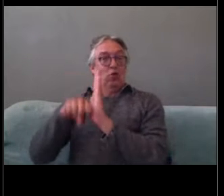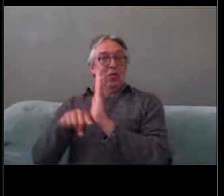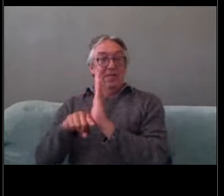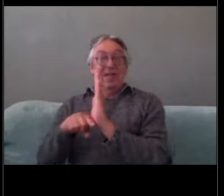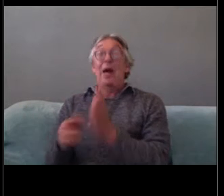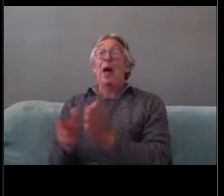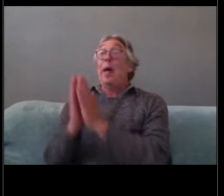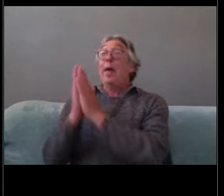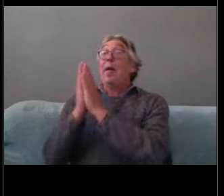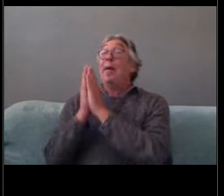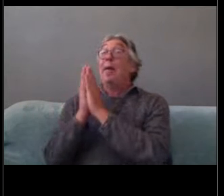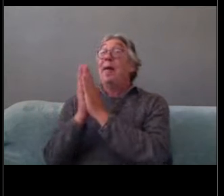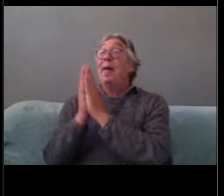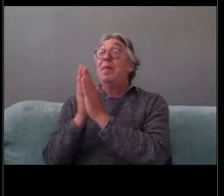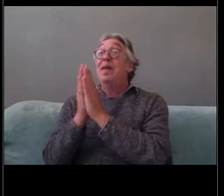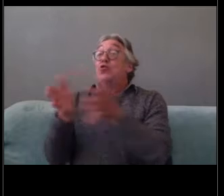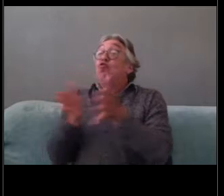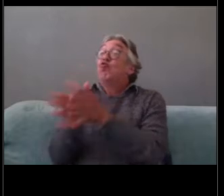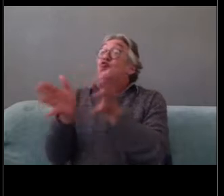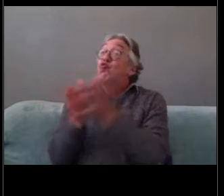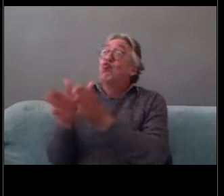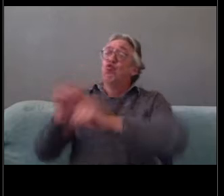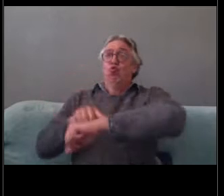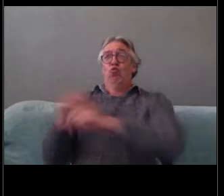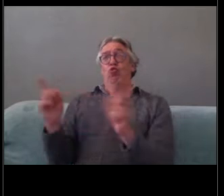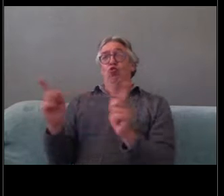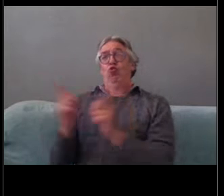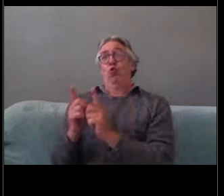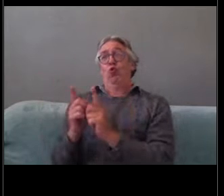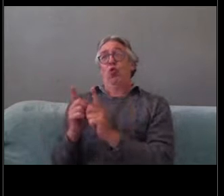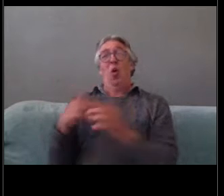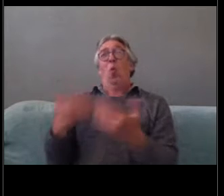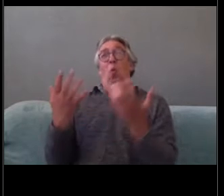and we give the opportunity for the participants to ask questions.